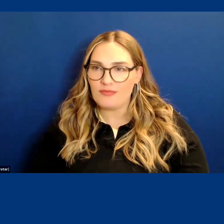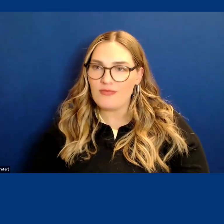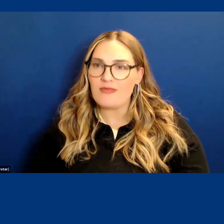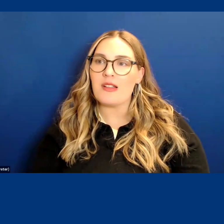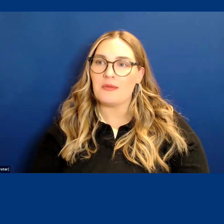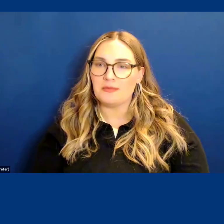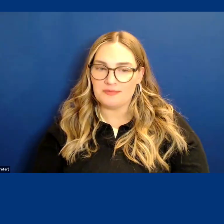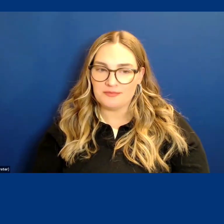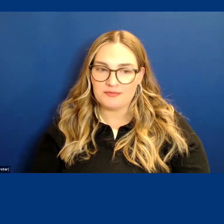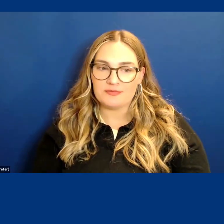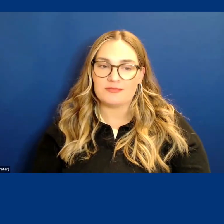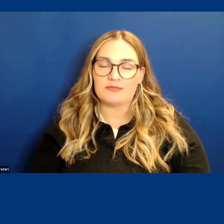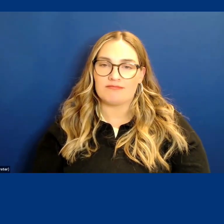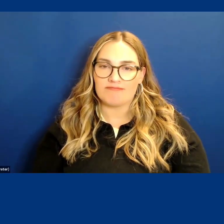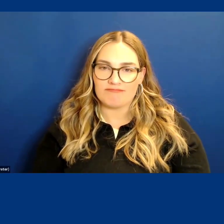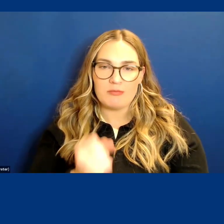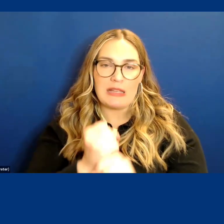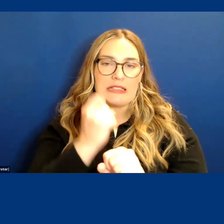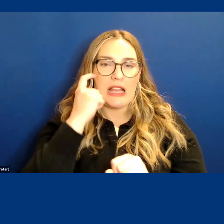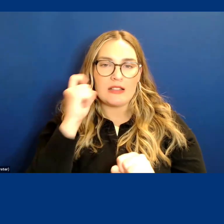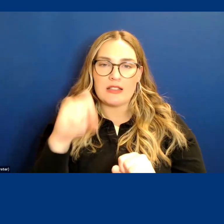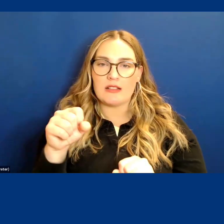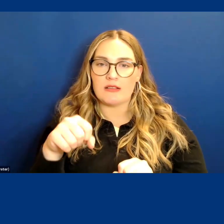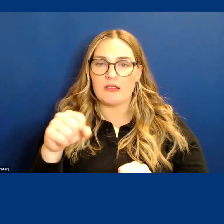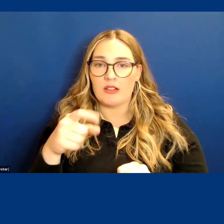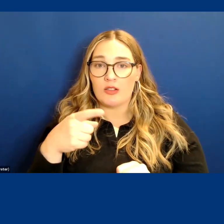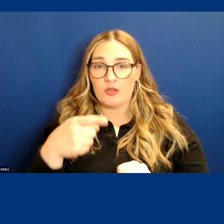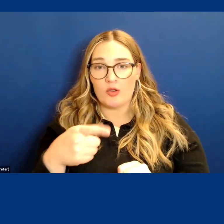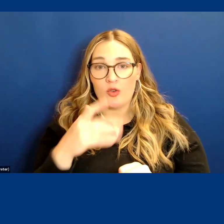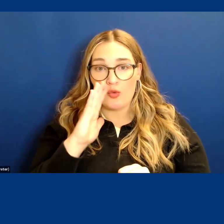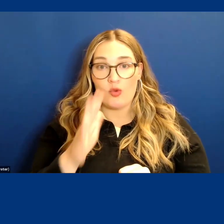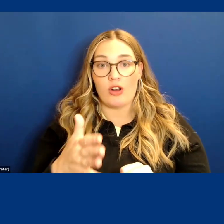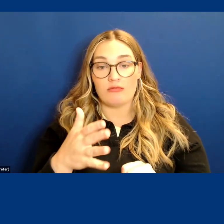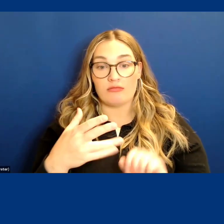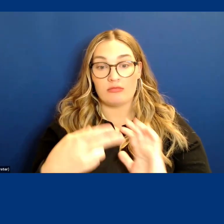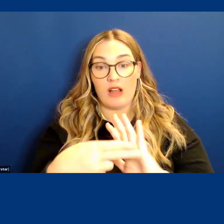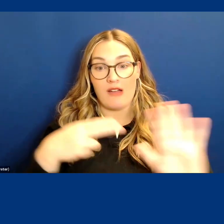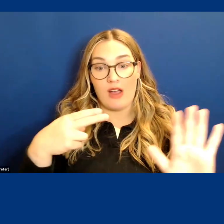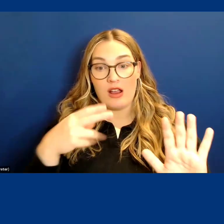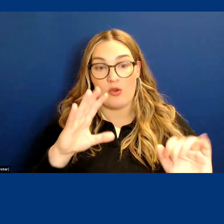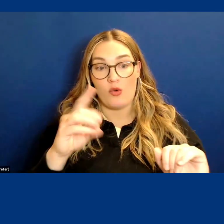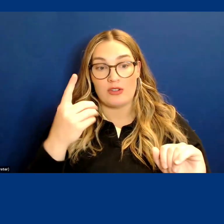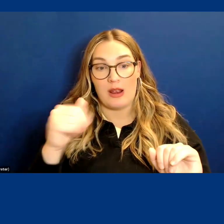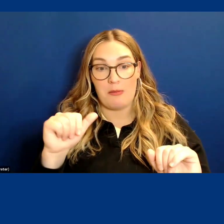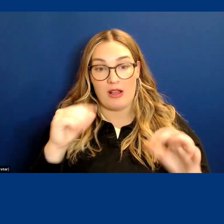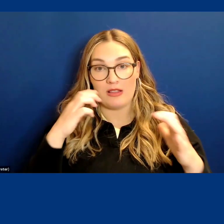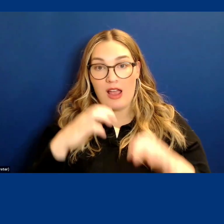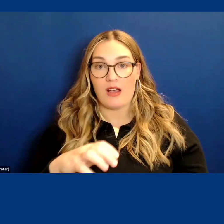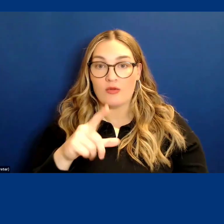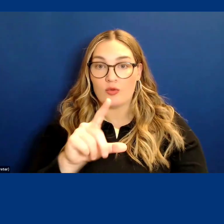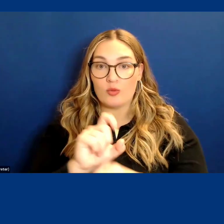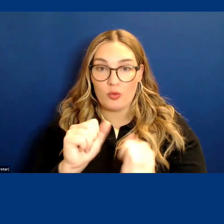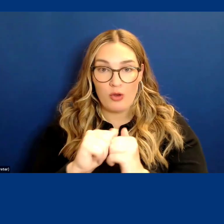Would you classify your disabled clients that you work with? Are their needs higher or